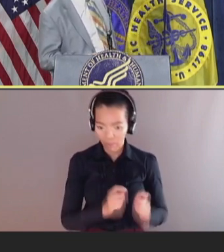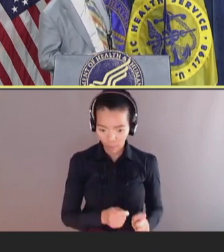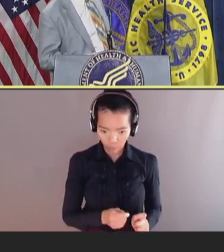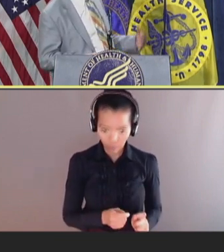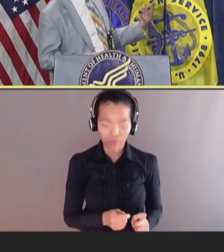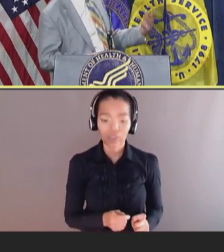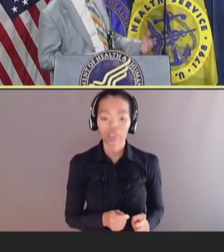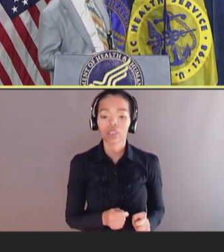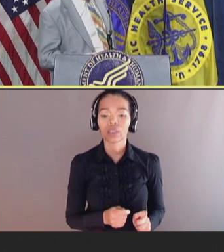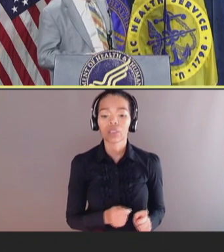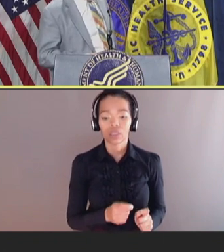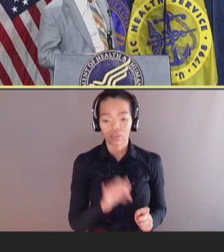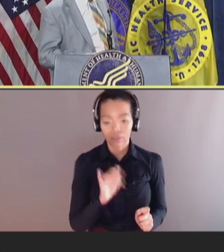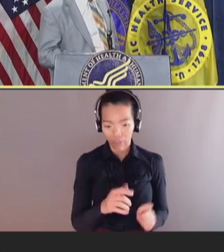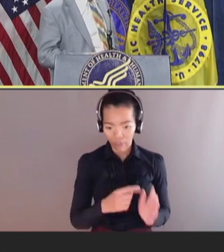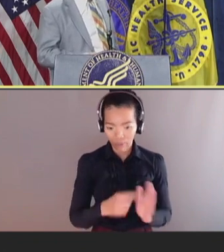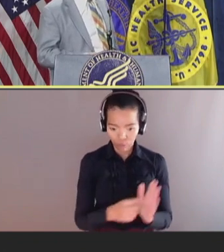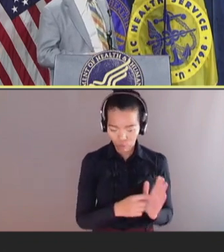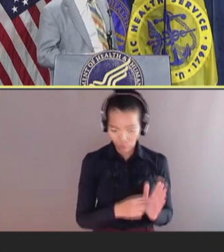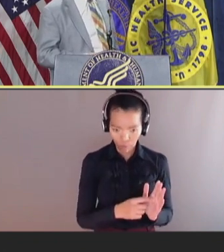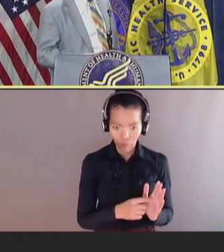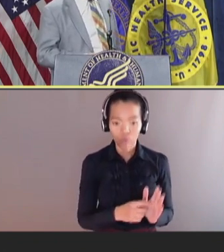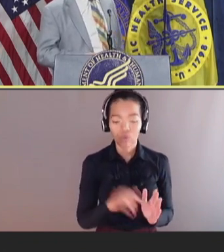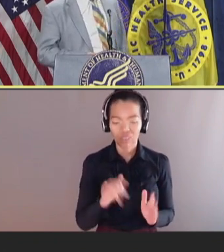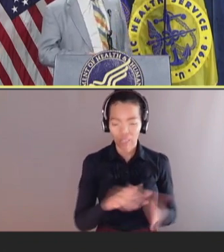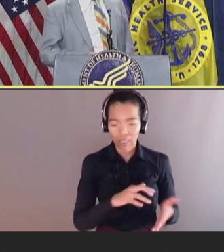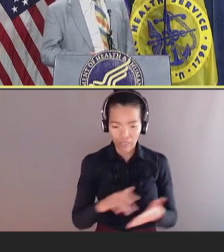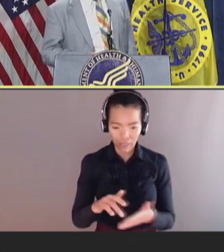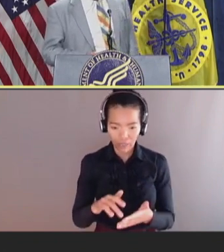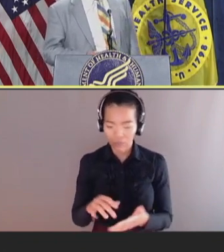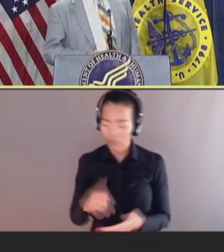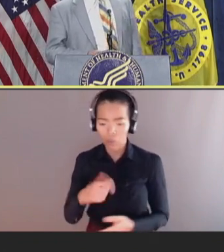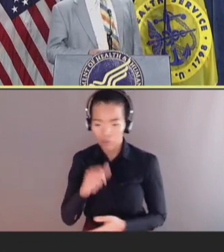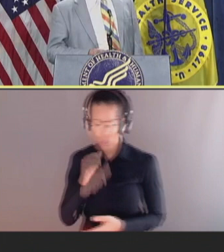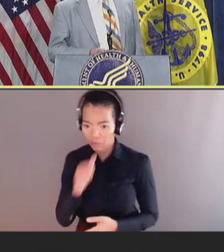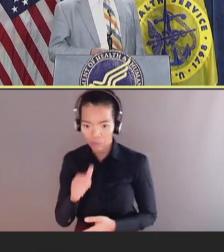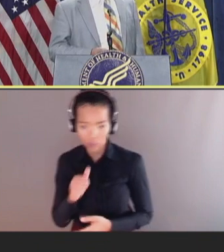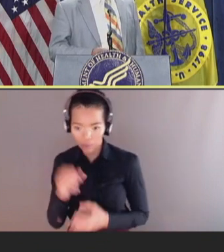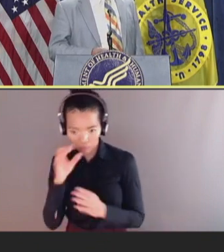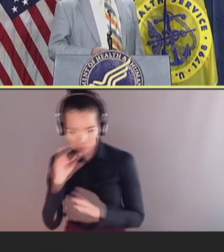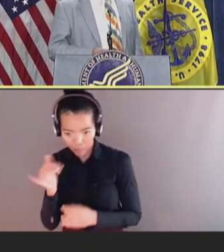comes up in this study which we weren't looking for these cells. We wanted to know what was the